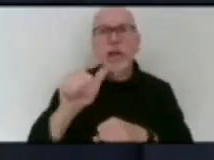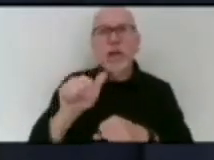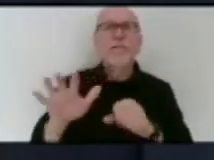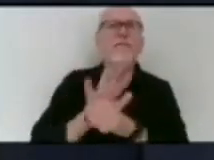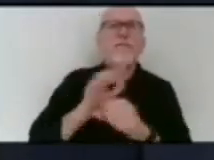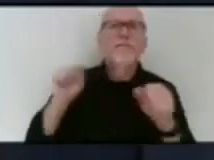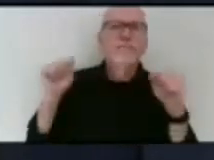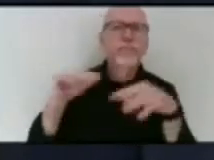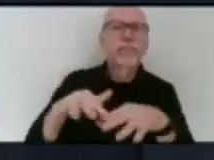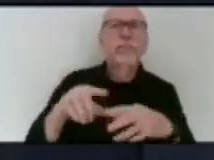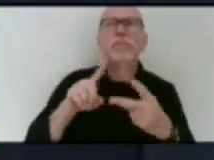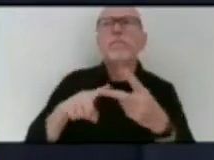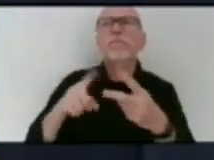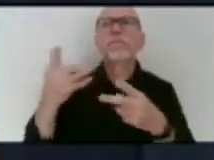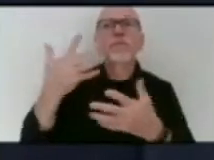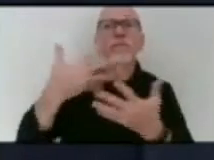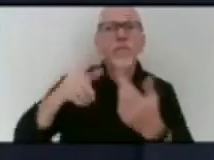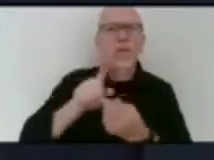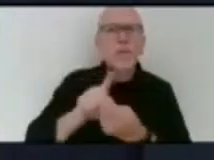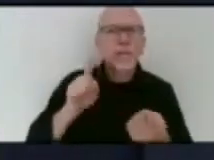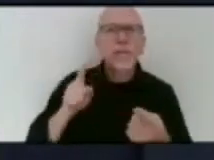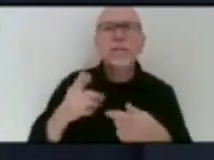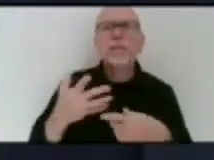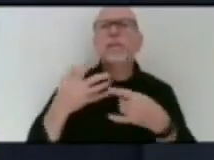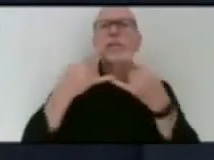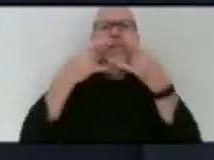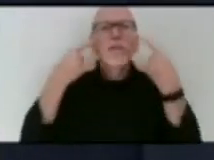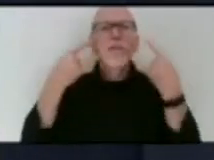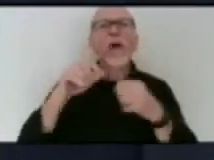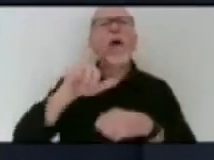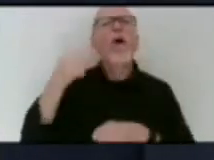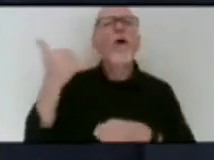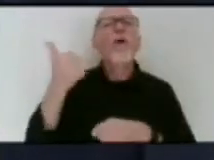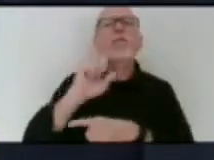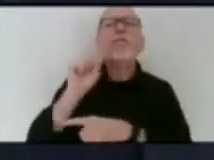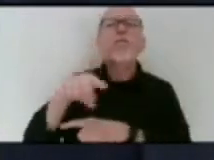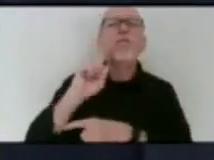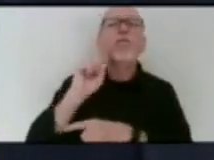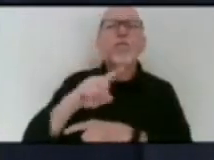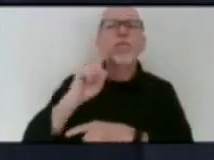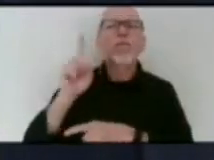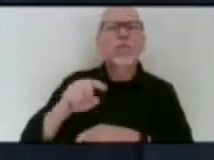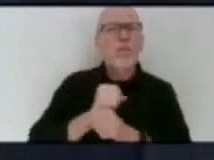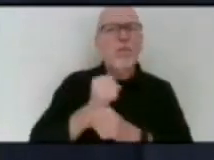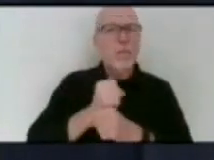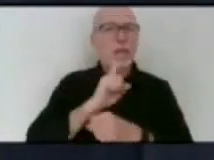covering use and other executive order components to assure compliance.